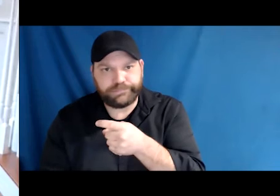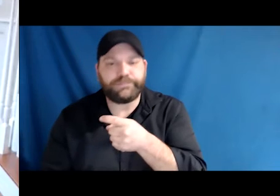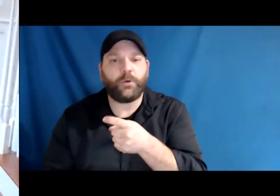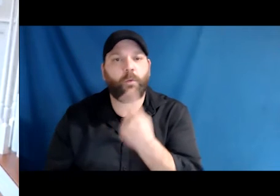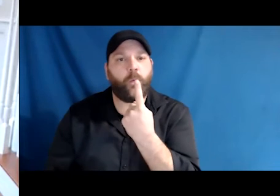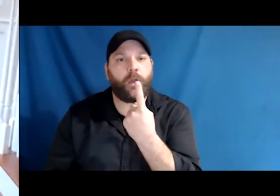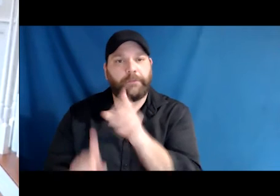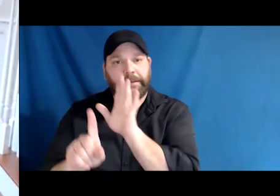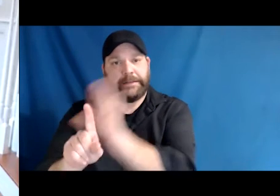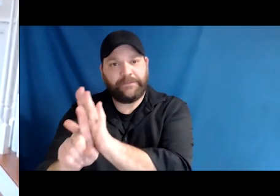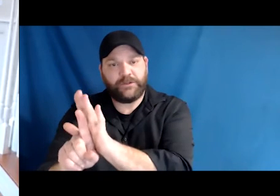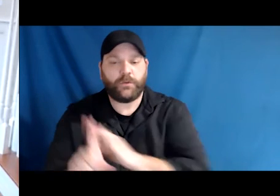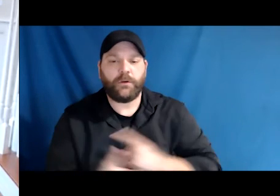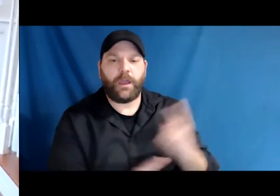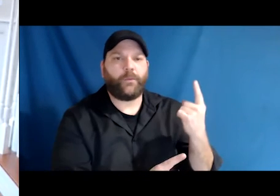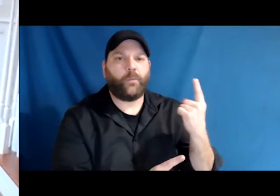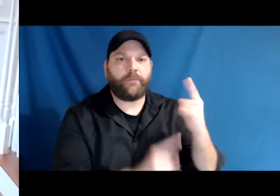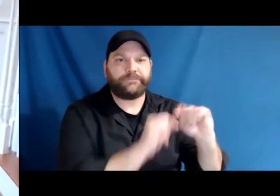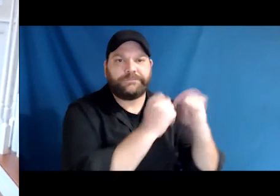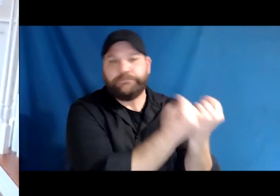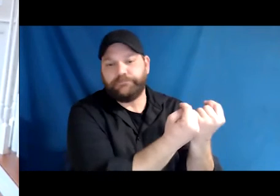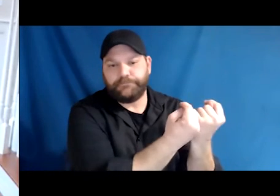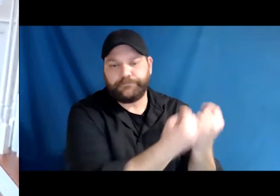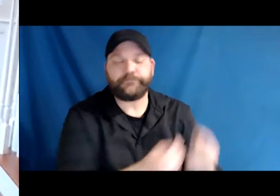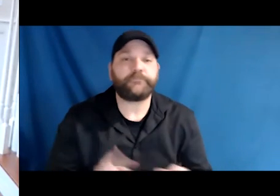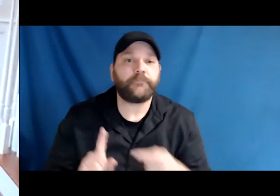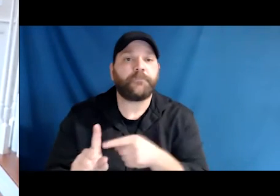Chloe Poston, from the Office of Institutional Equity and Diversity,